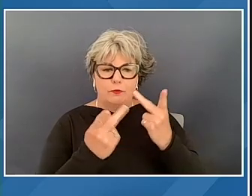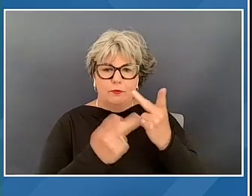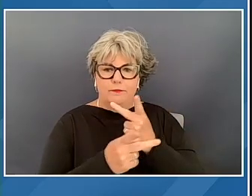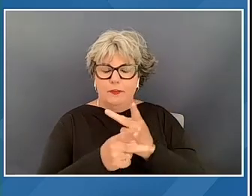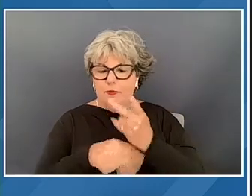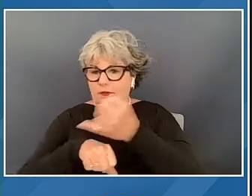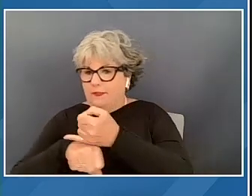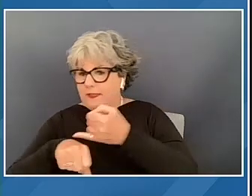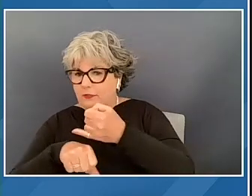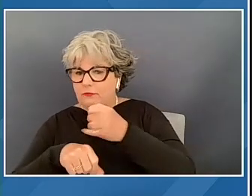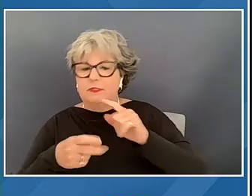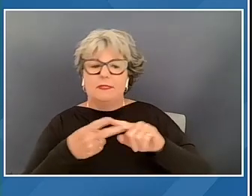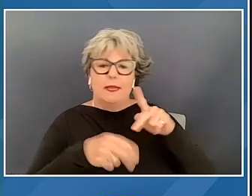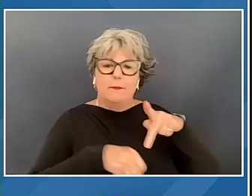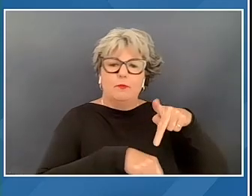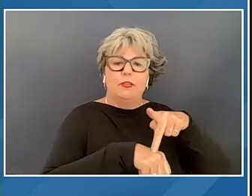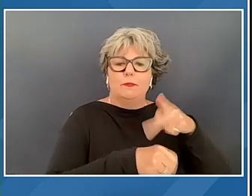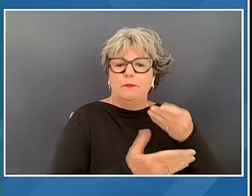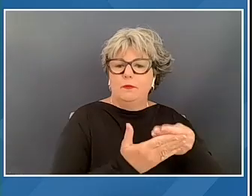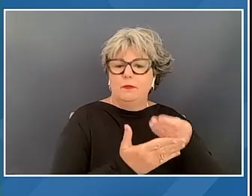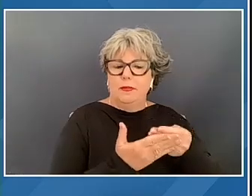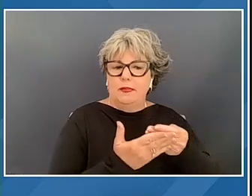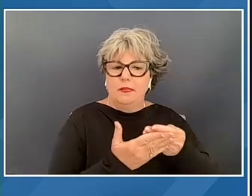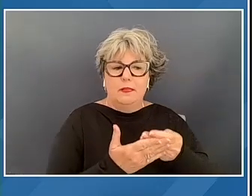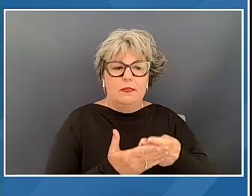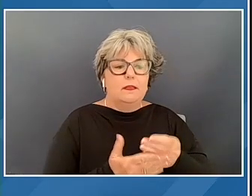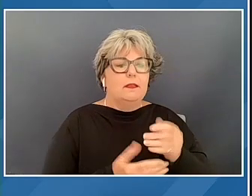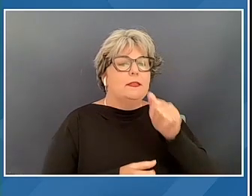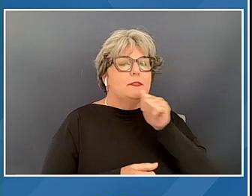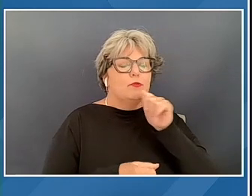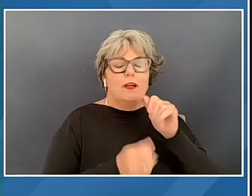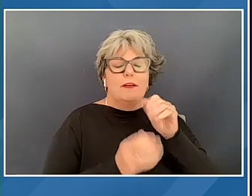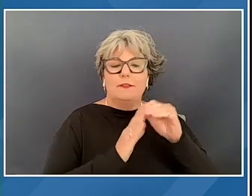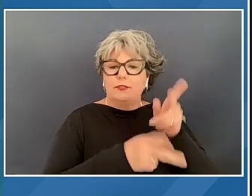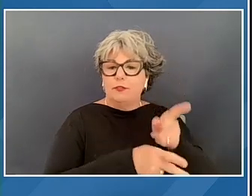say that that in the- certainly in the private student loan world, and I would think, among other Federal agencies, is